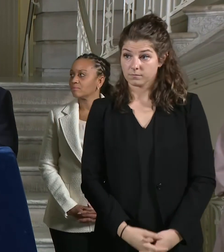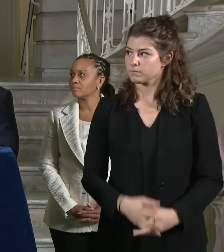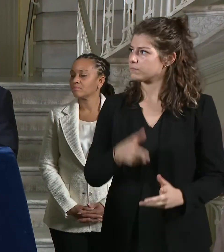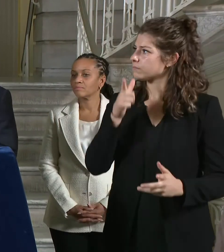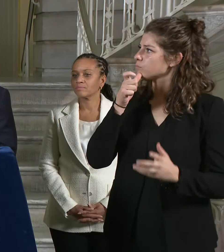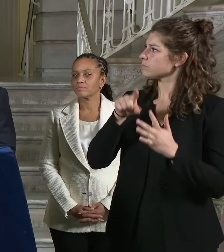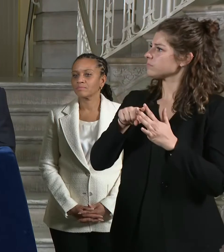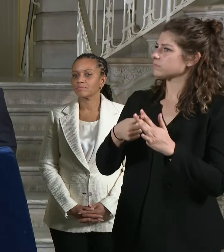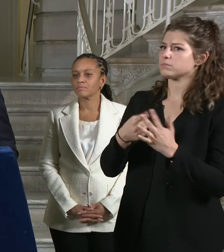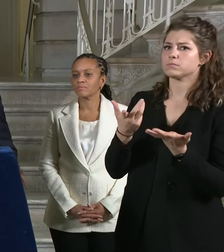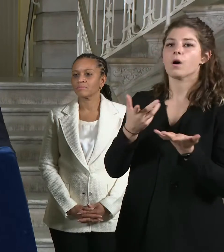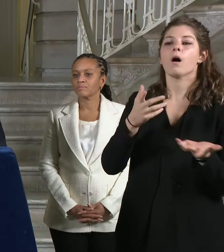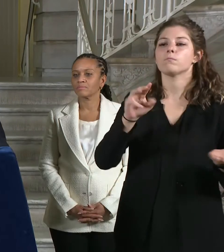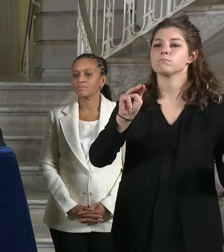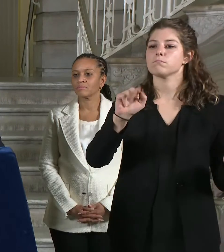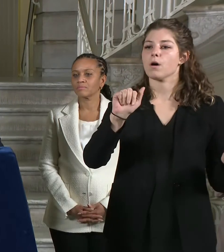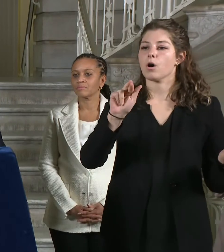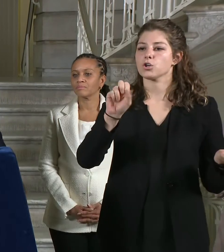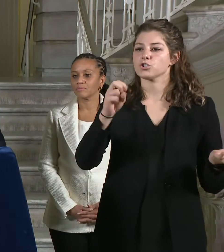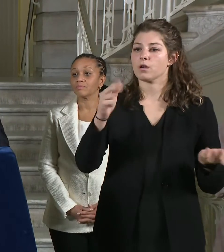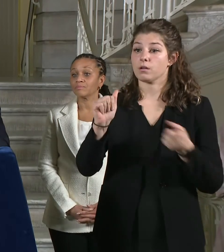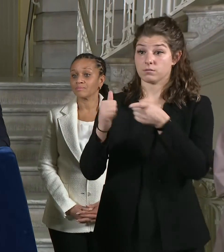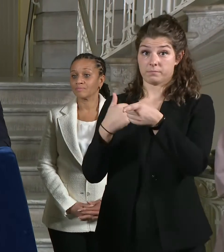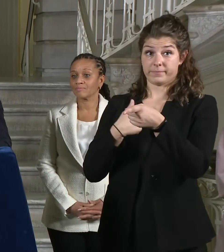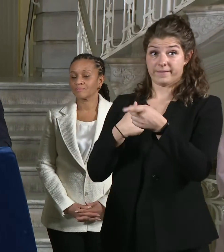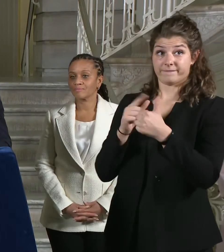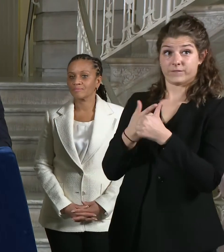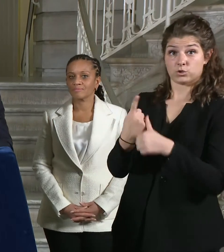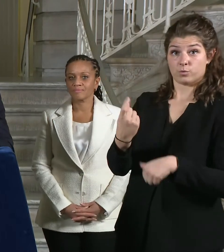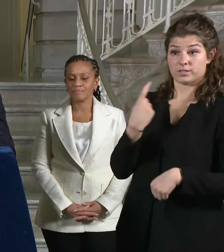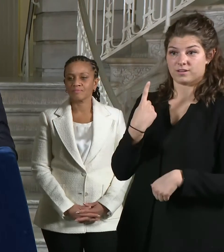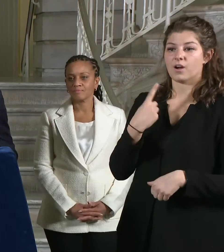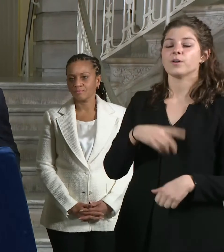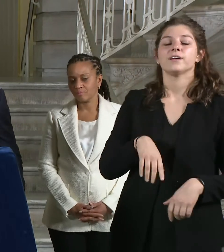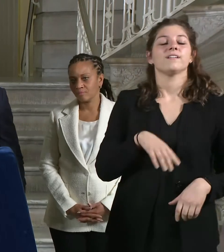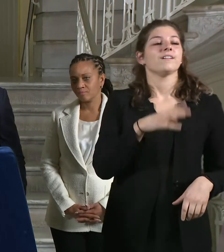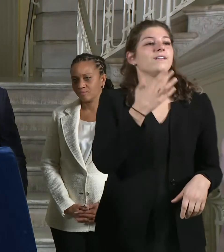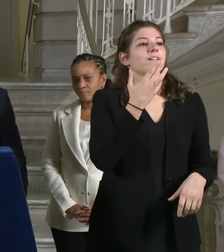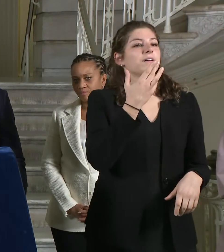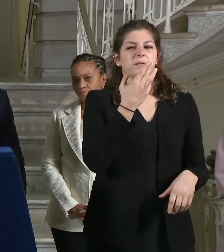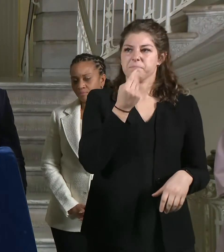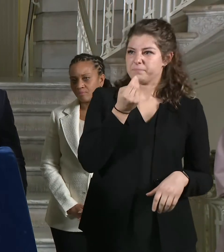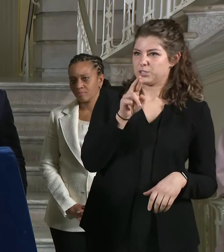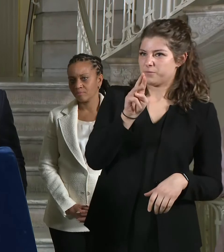UP TO SOME QUESTIONS.